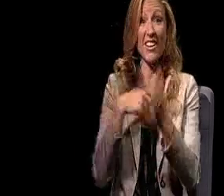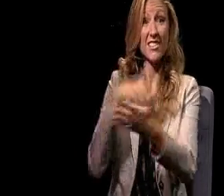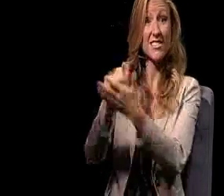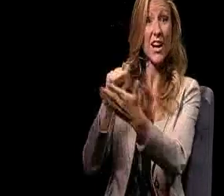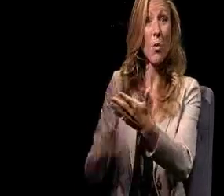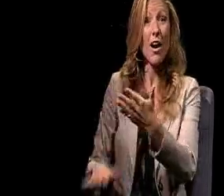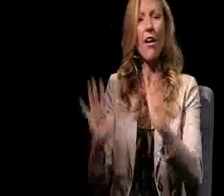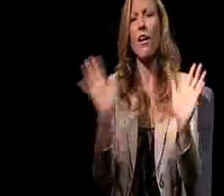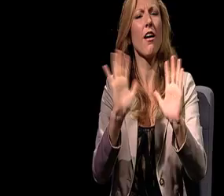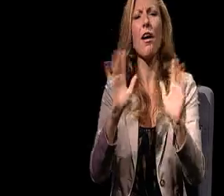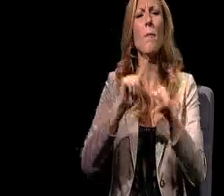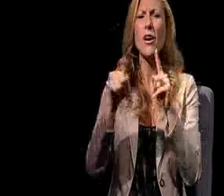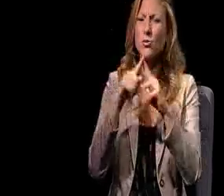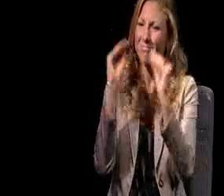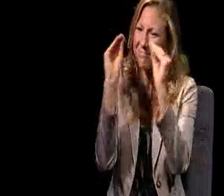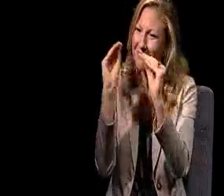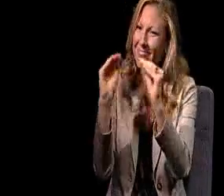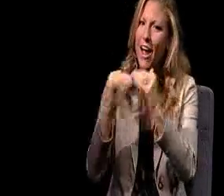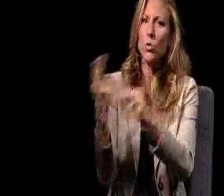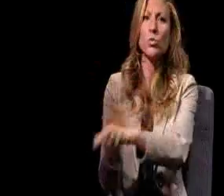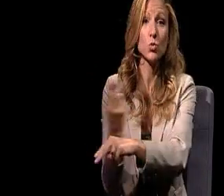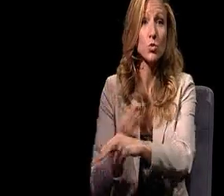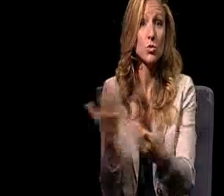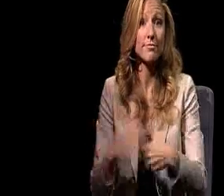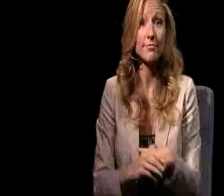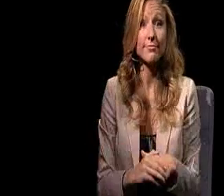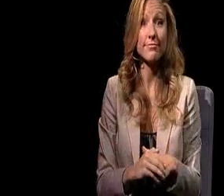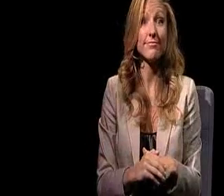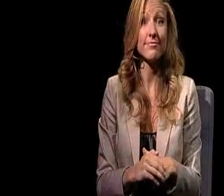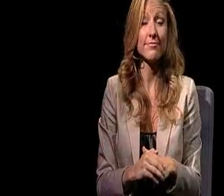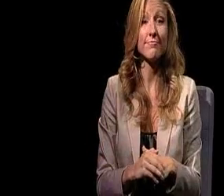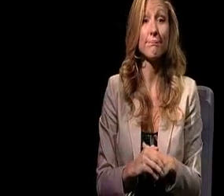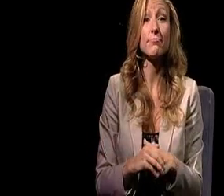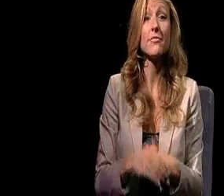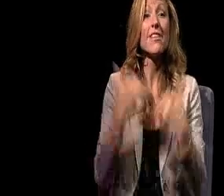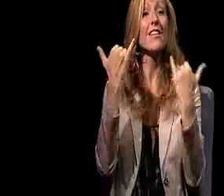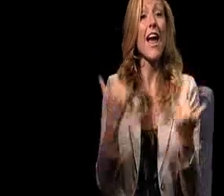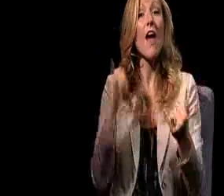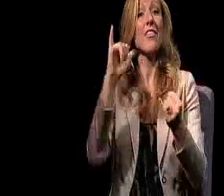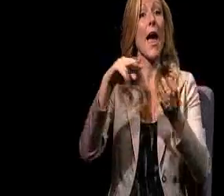the remedy is not to take it away from them but to inform their discretion."